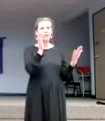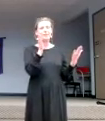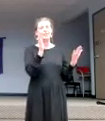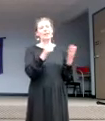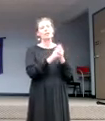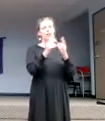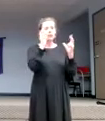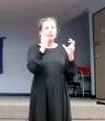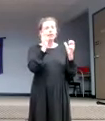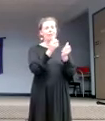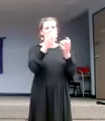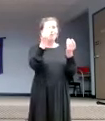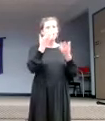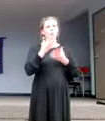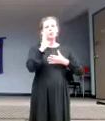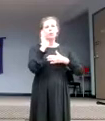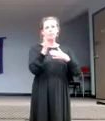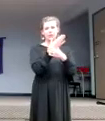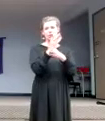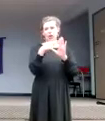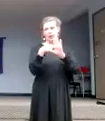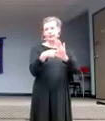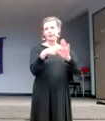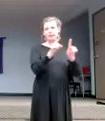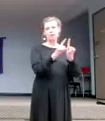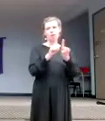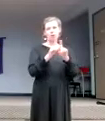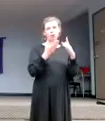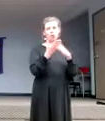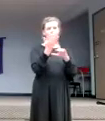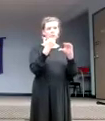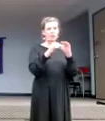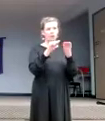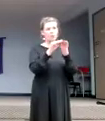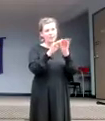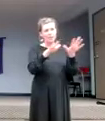in this information. We will be sharing this presentation also by email after the meeting.